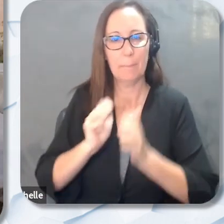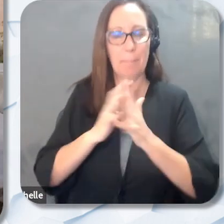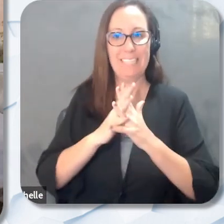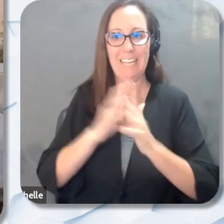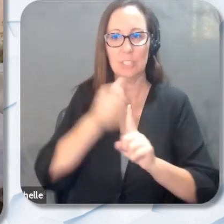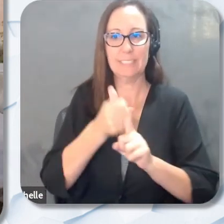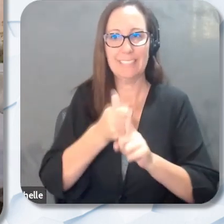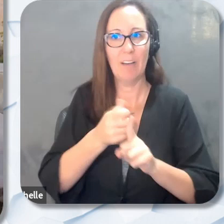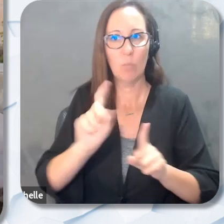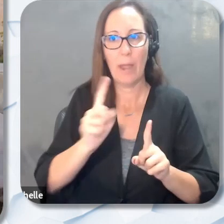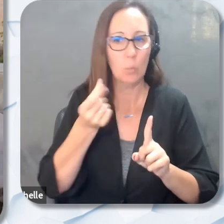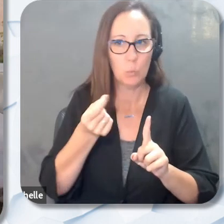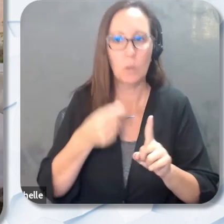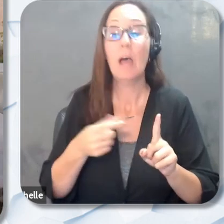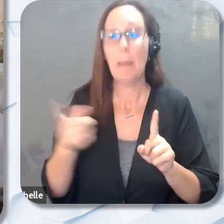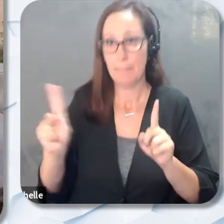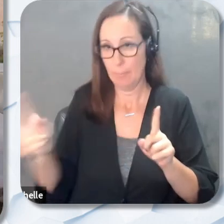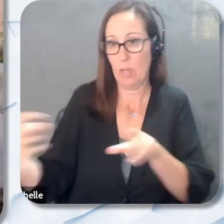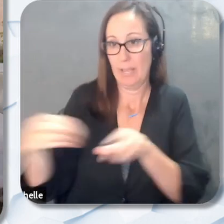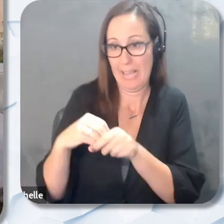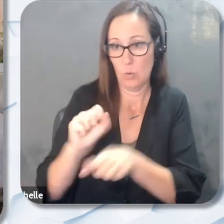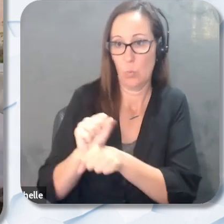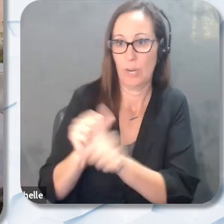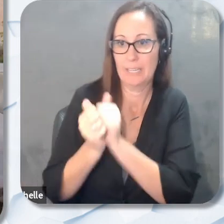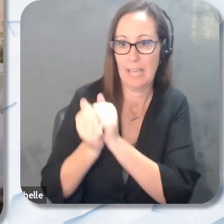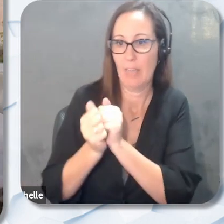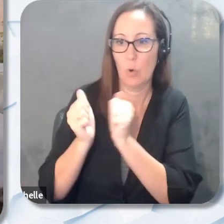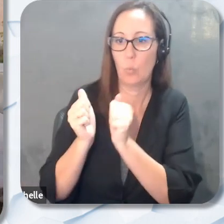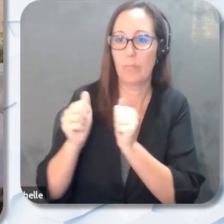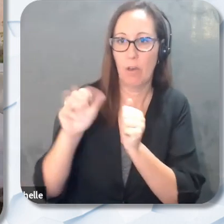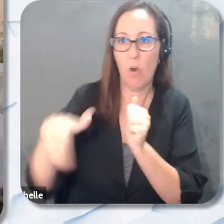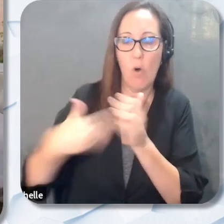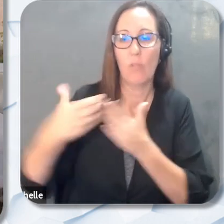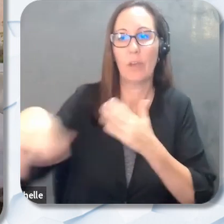folks that are engaging and working with all of the Community based providers the local planning